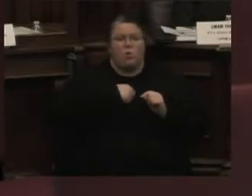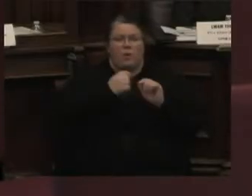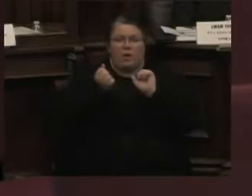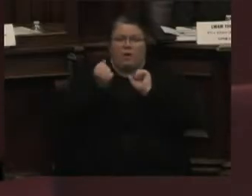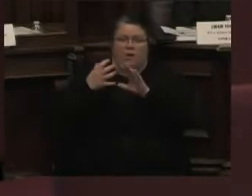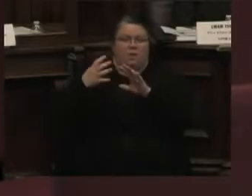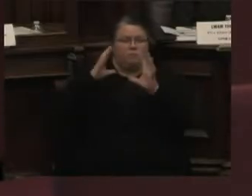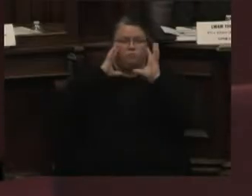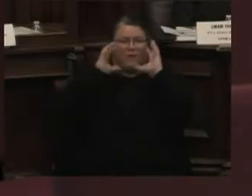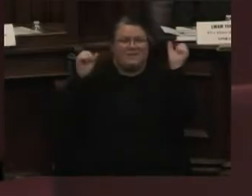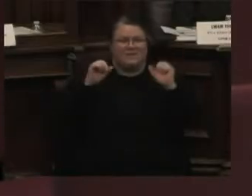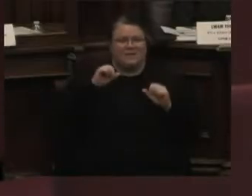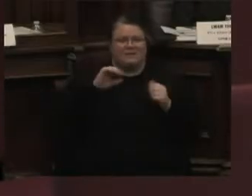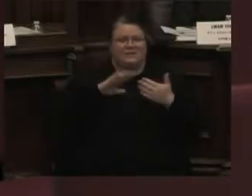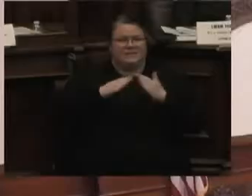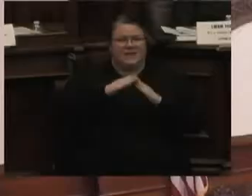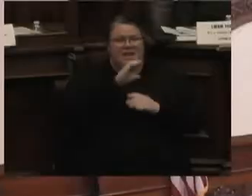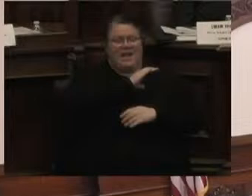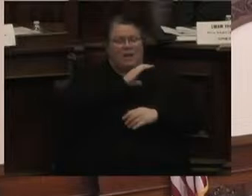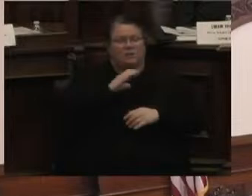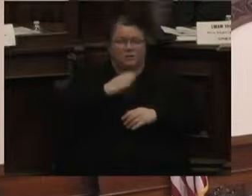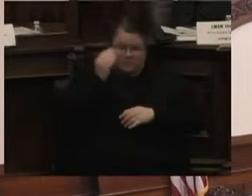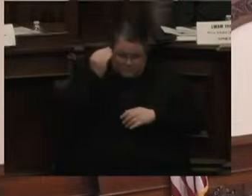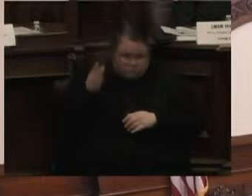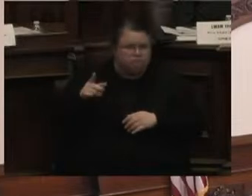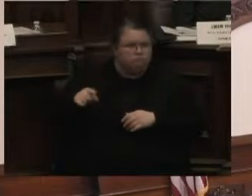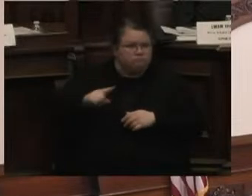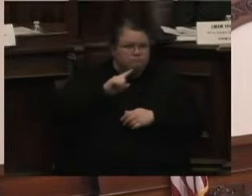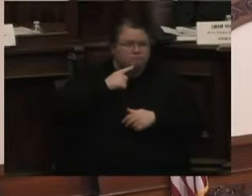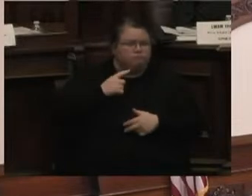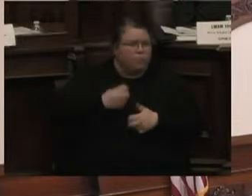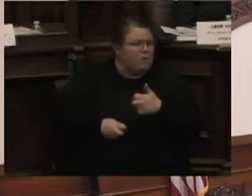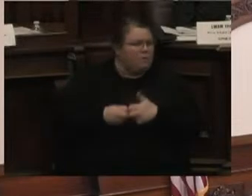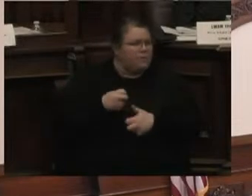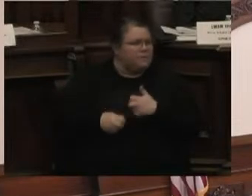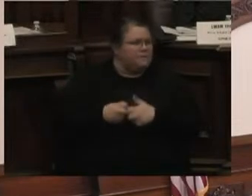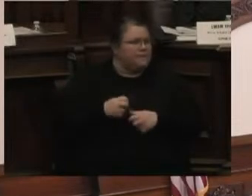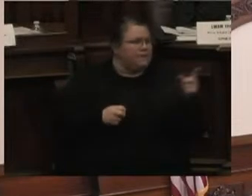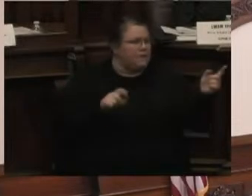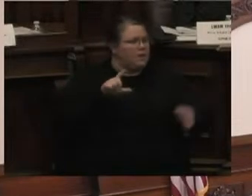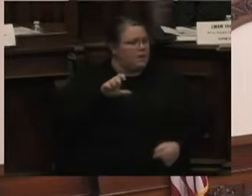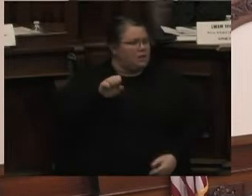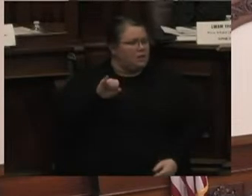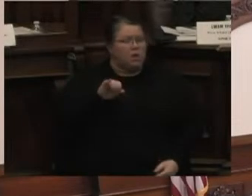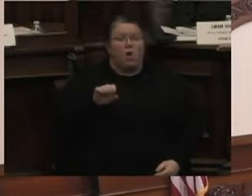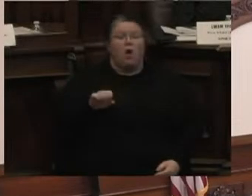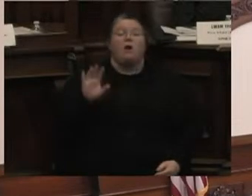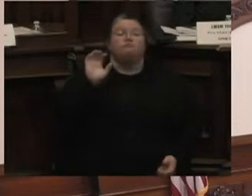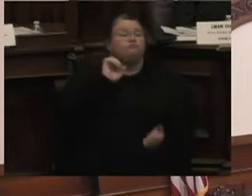security. I've been given the same directives. But if we go to the president of City